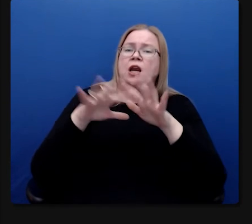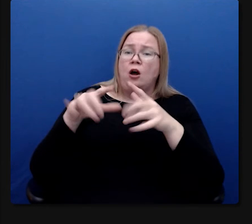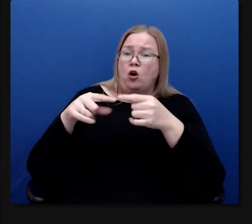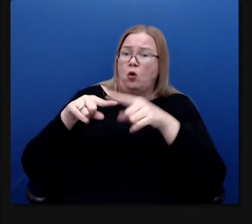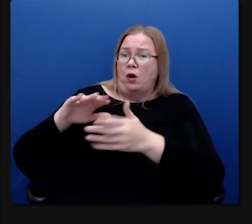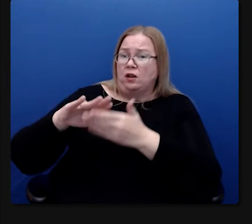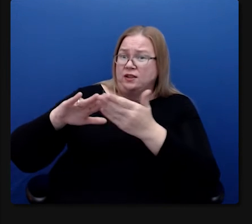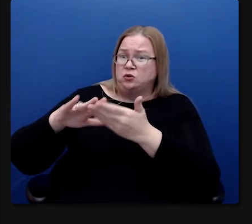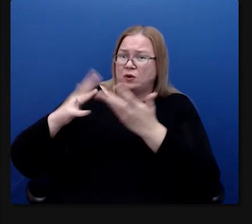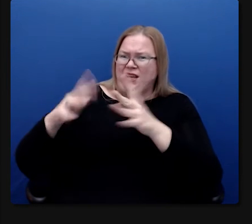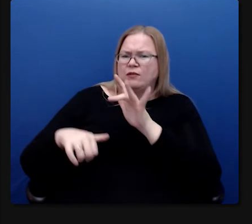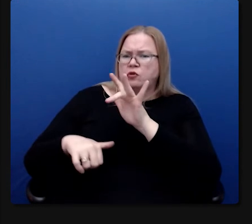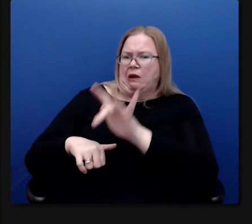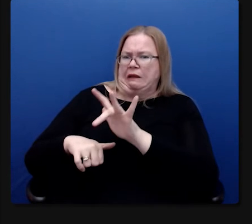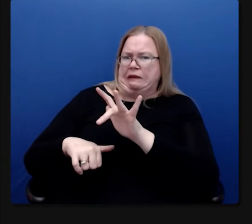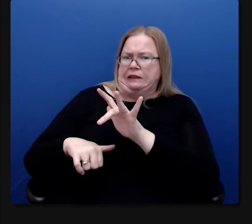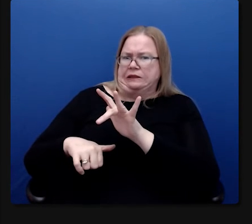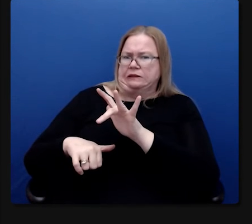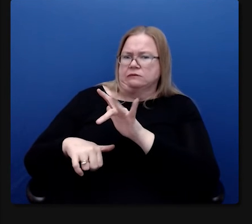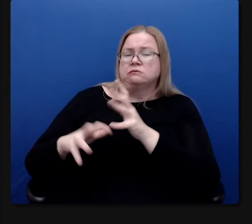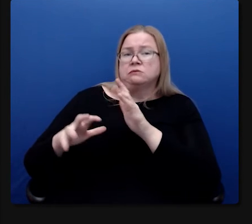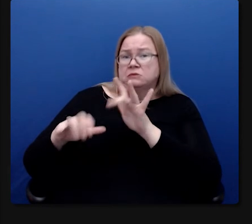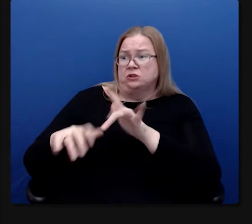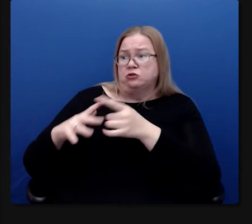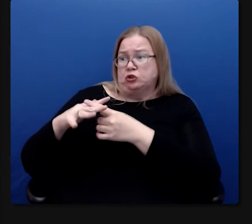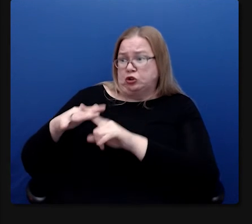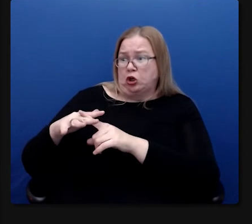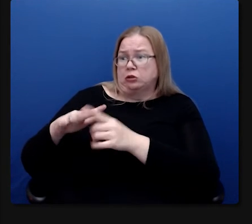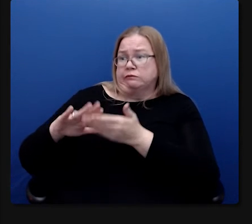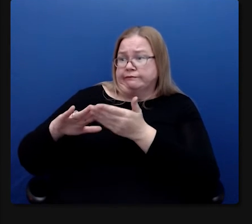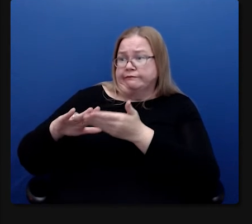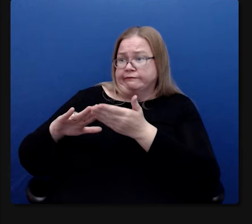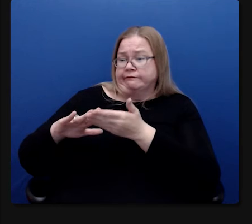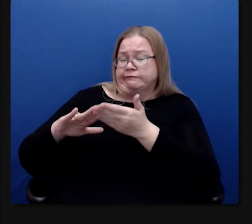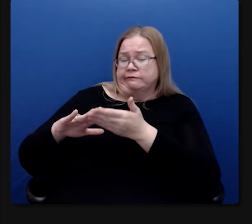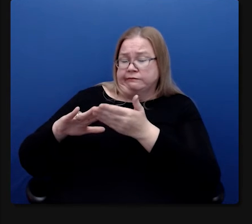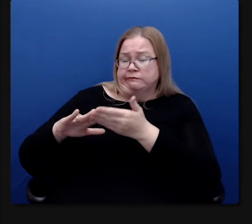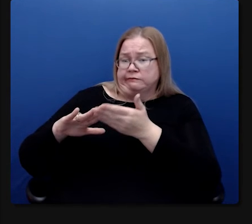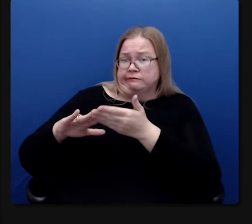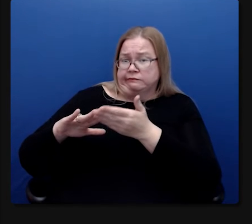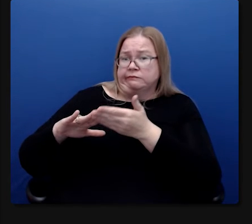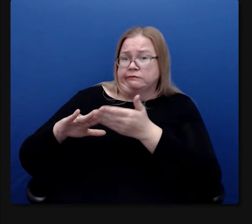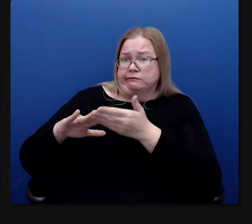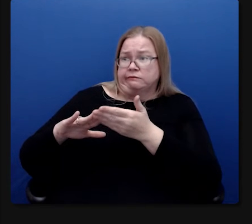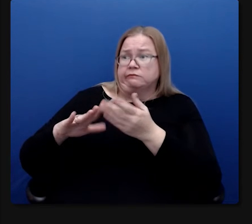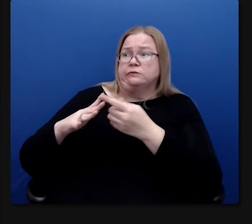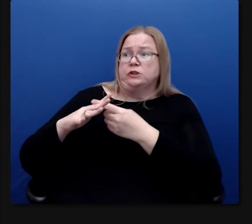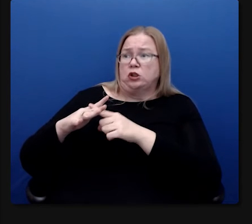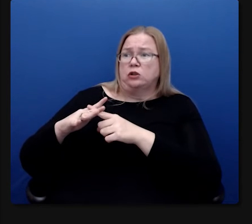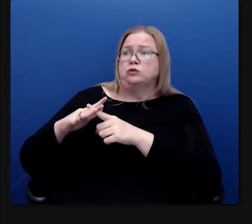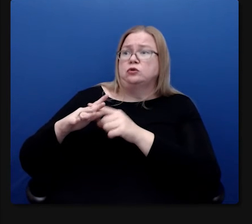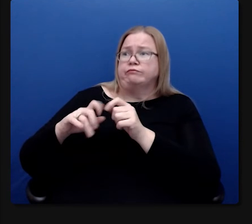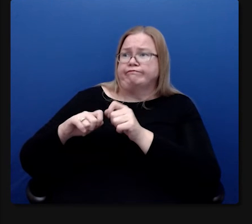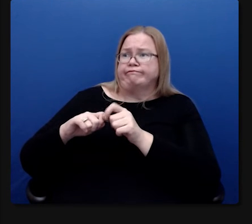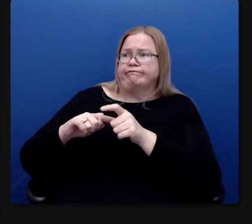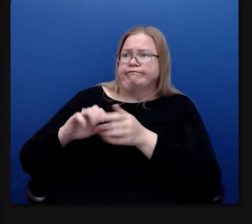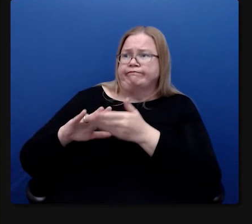While this is going, and after I click the button here, let's click it so it starts. Okay, it's starting to initialize the creation.